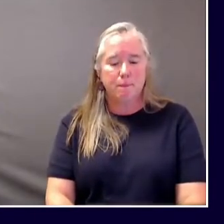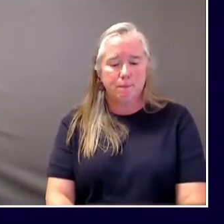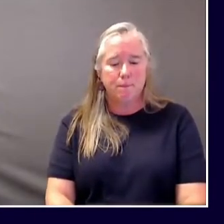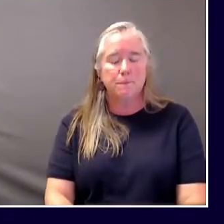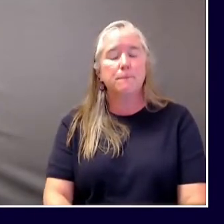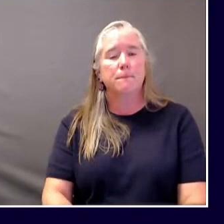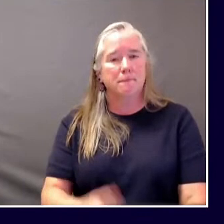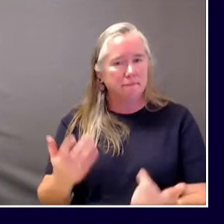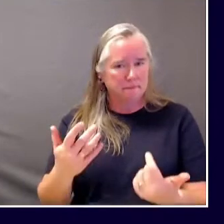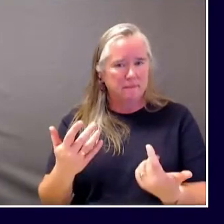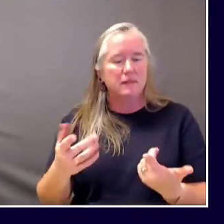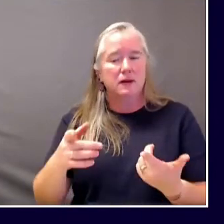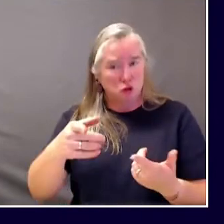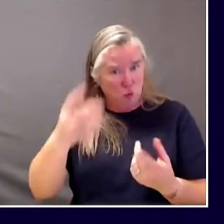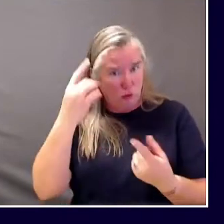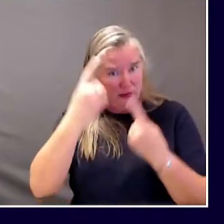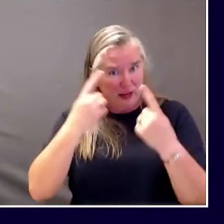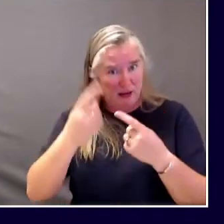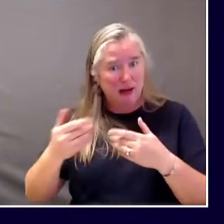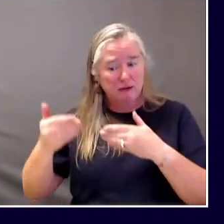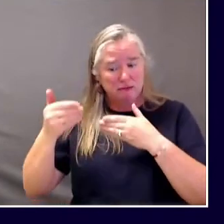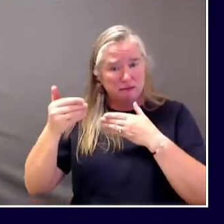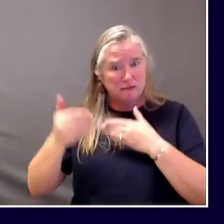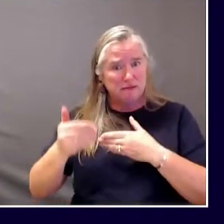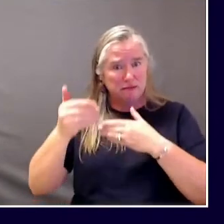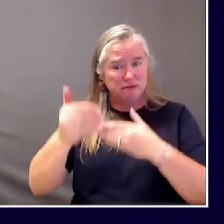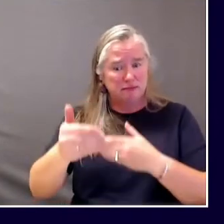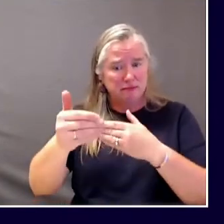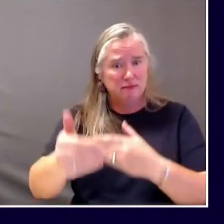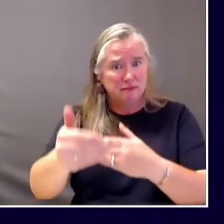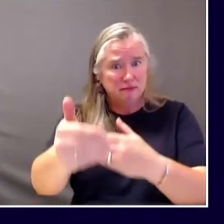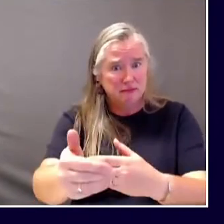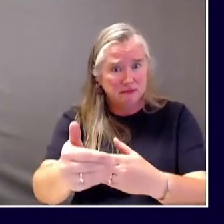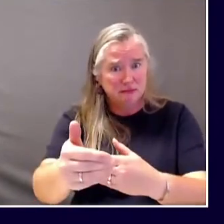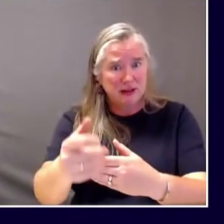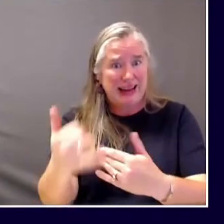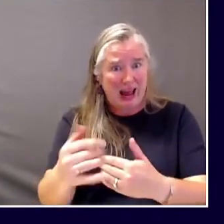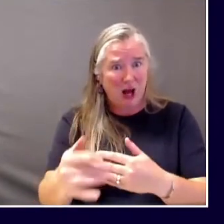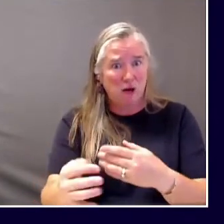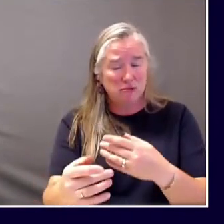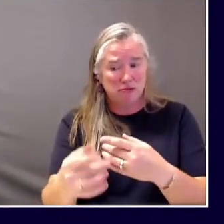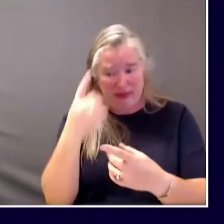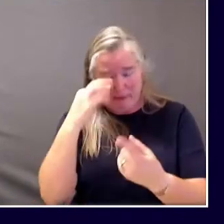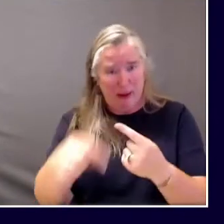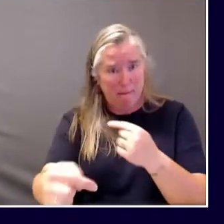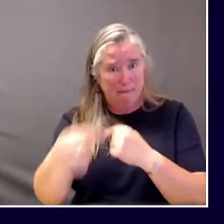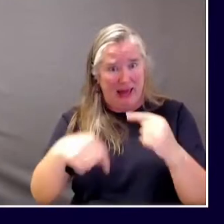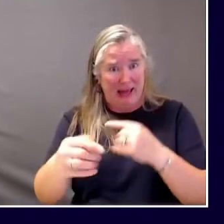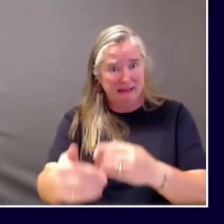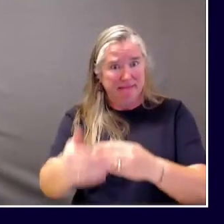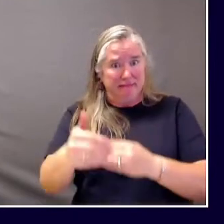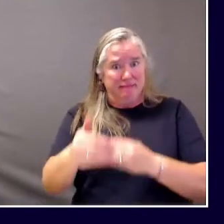through back in may and June to